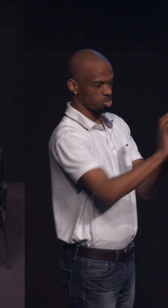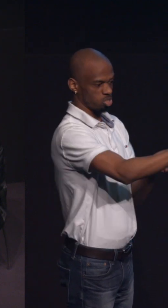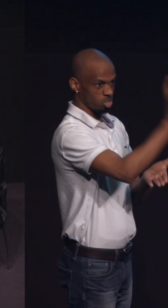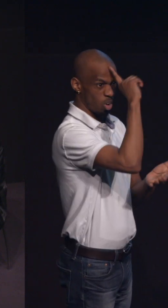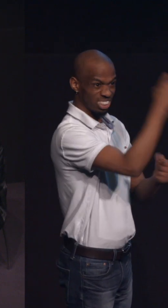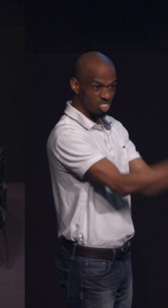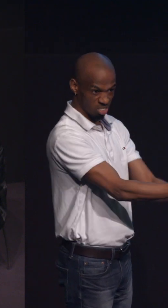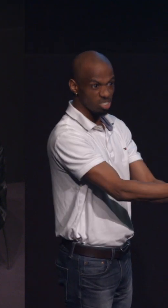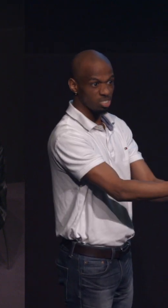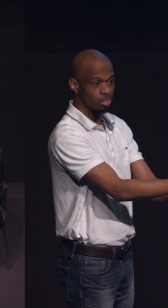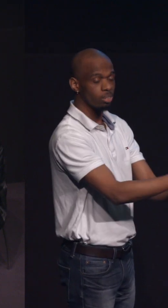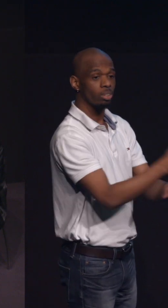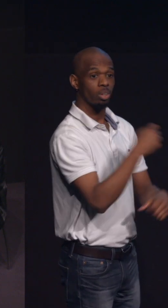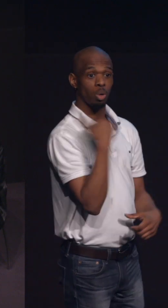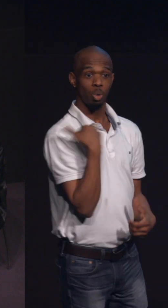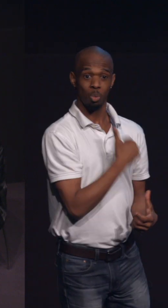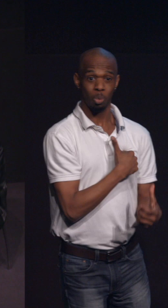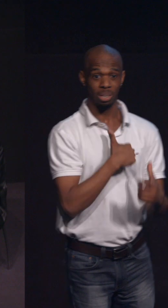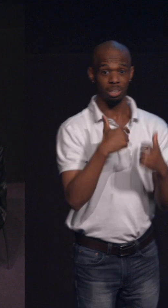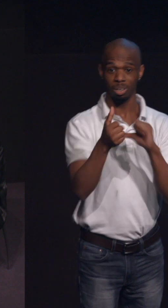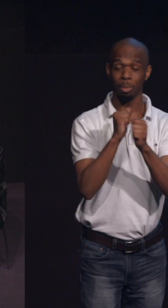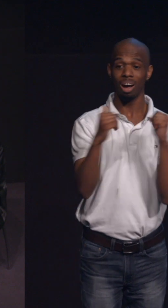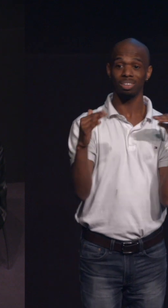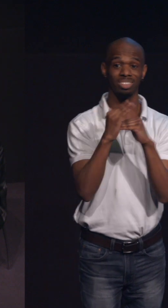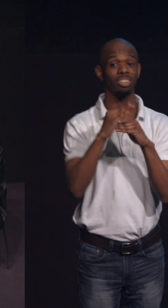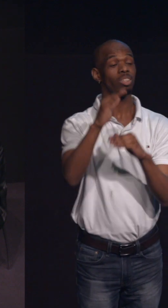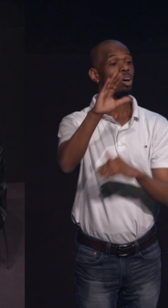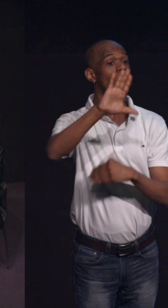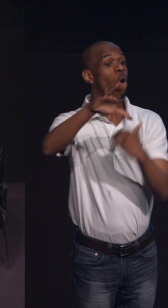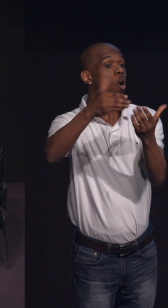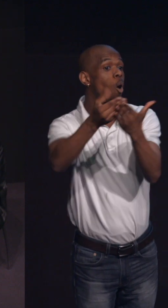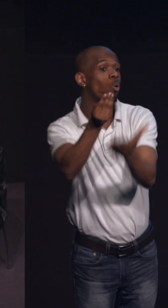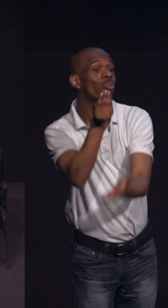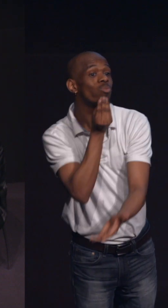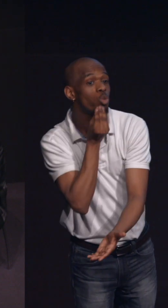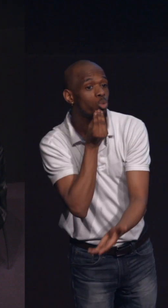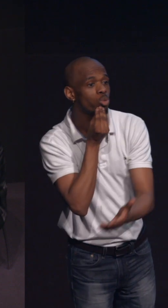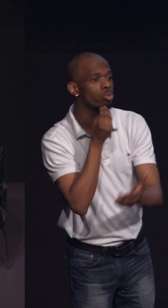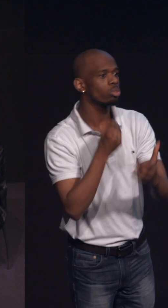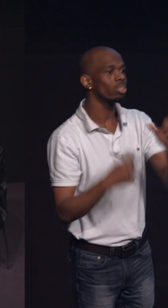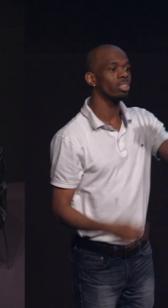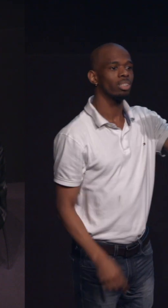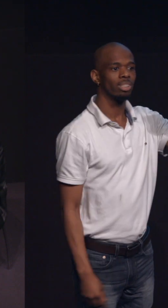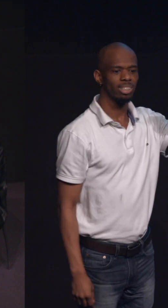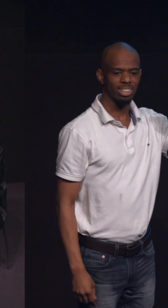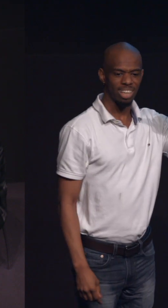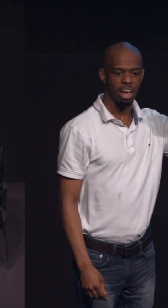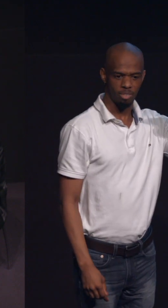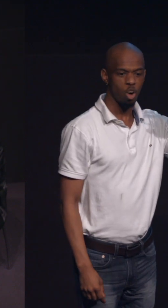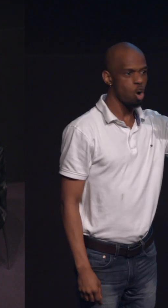we sell to Whole Foods, Stanford, we might make $150,000 a year, y'all.